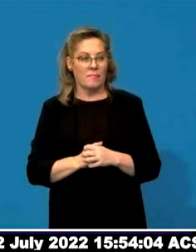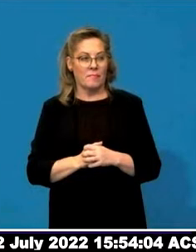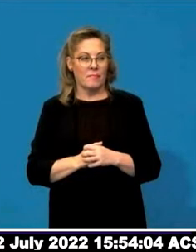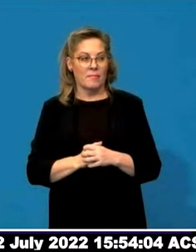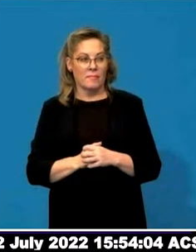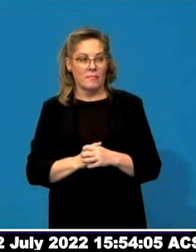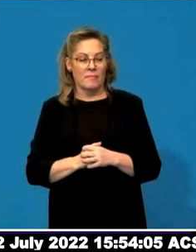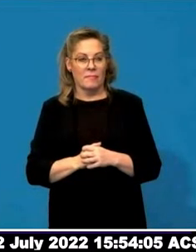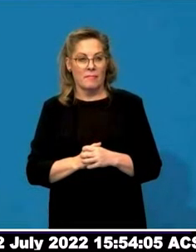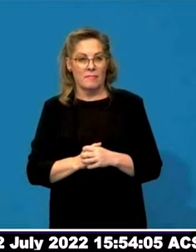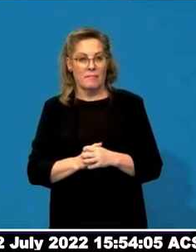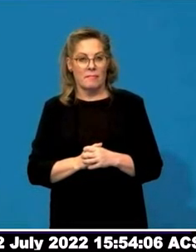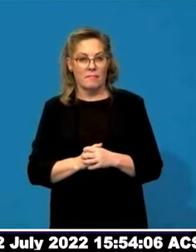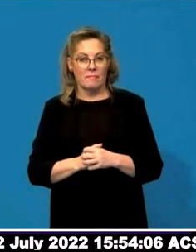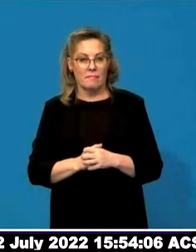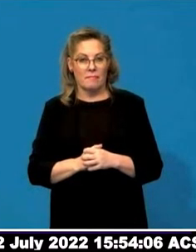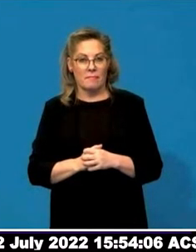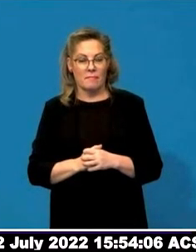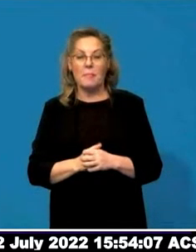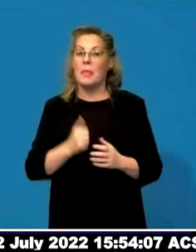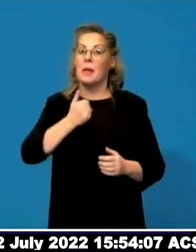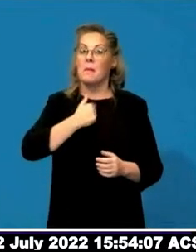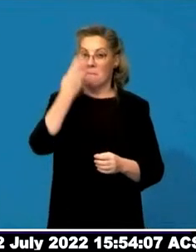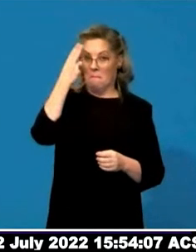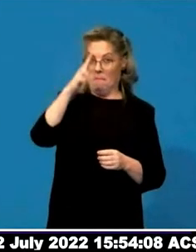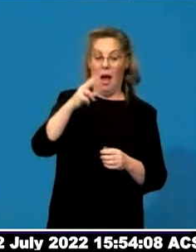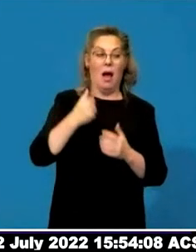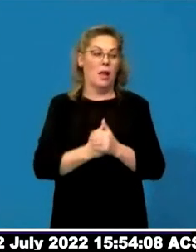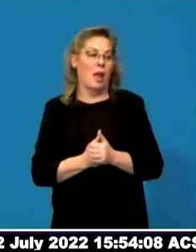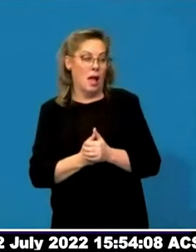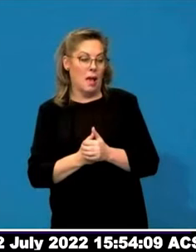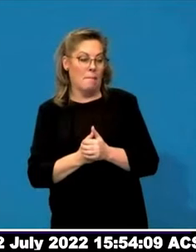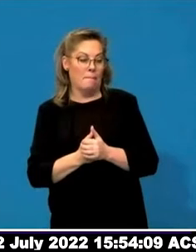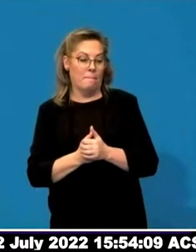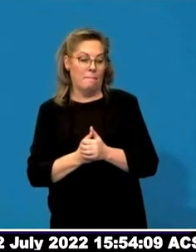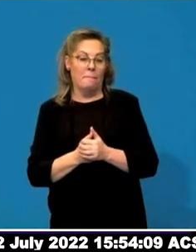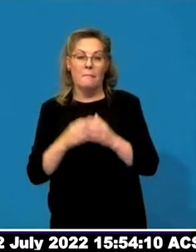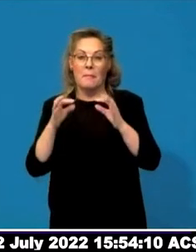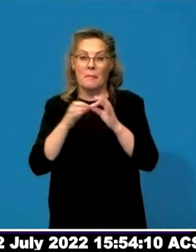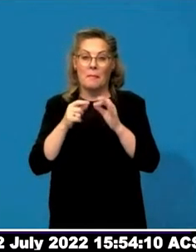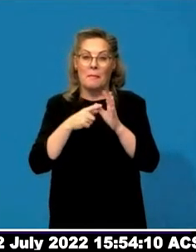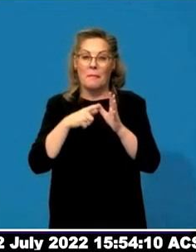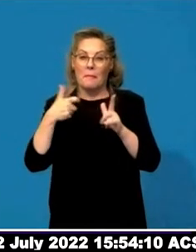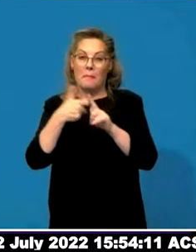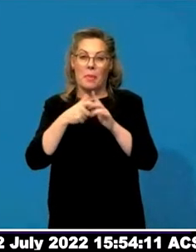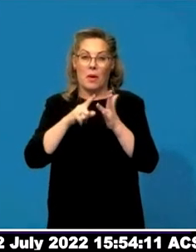My name is Bakoi Pau - nee Pau - Namok, been married to Bernard,